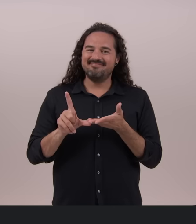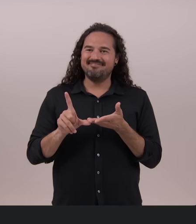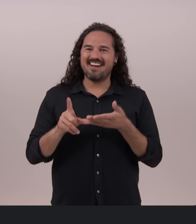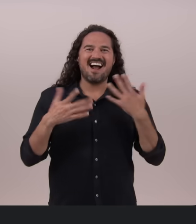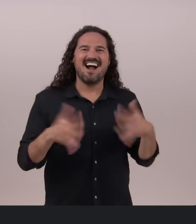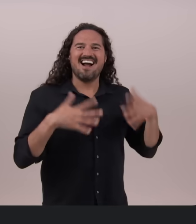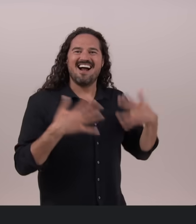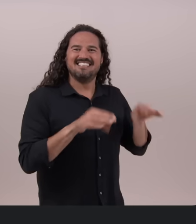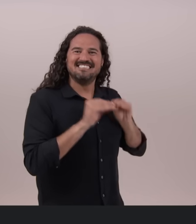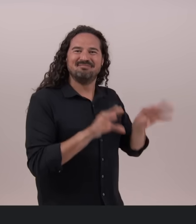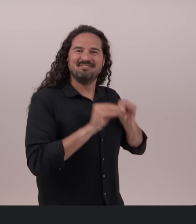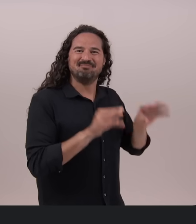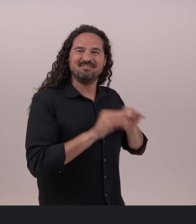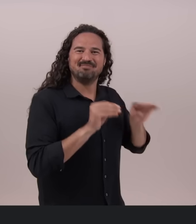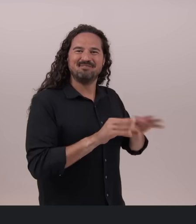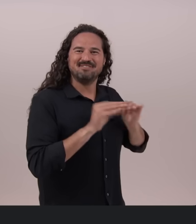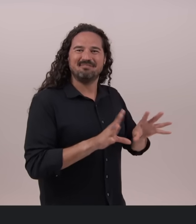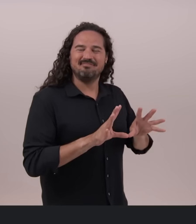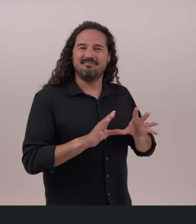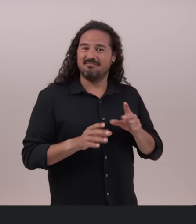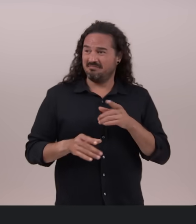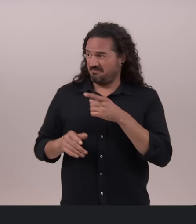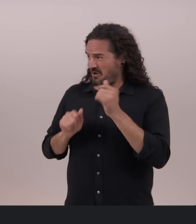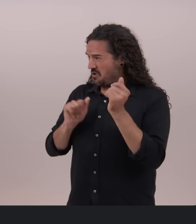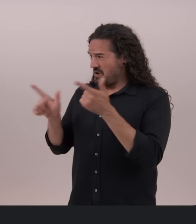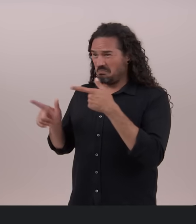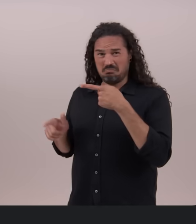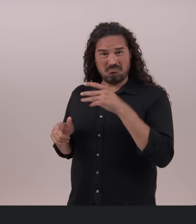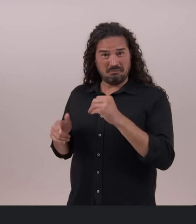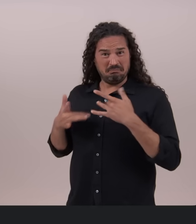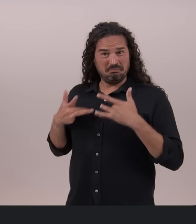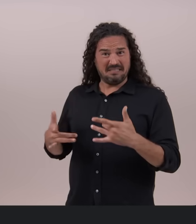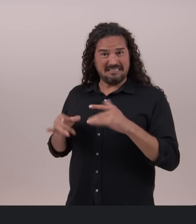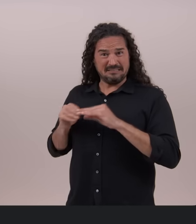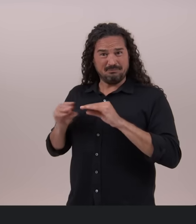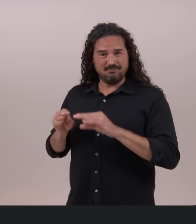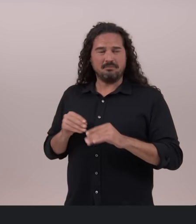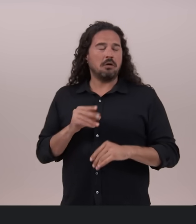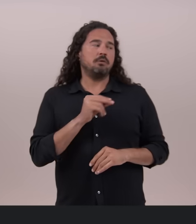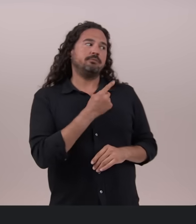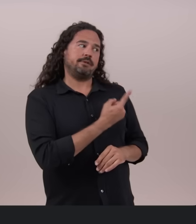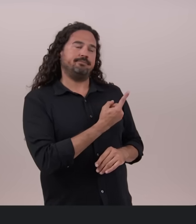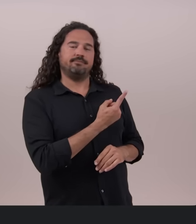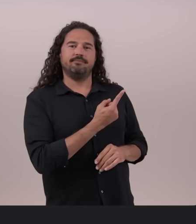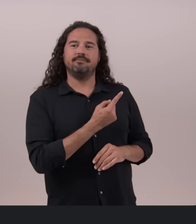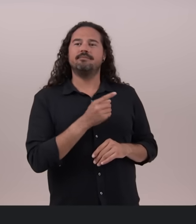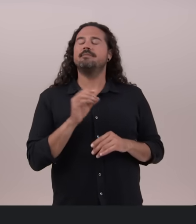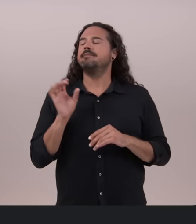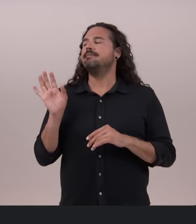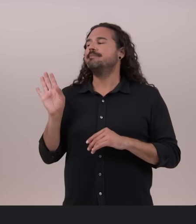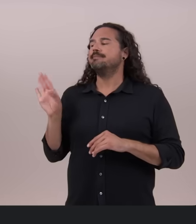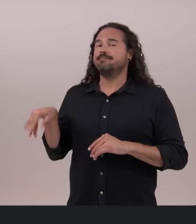Just you. Well, the good news is that now,